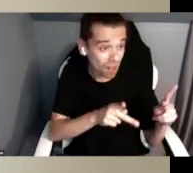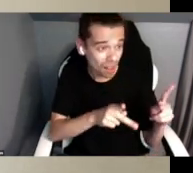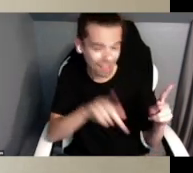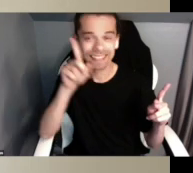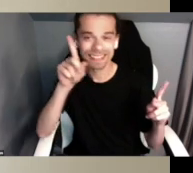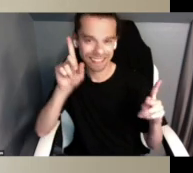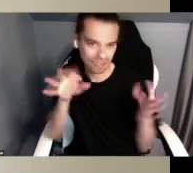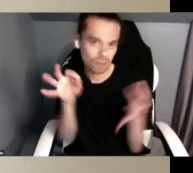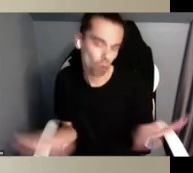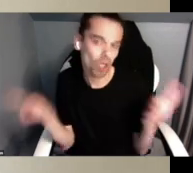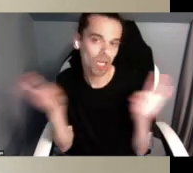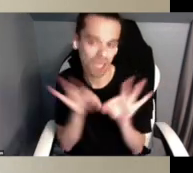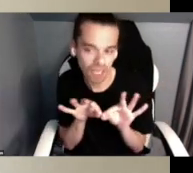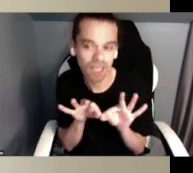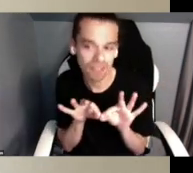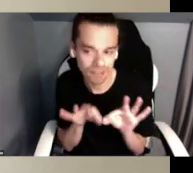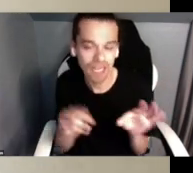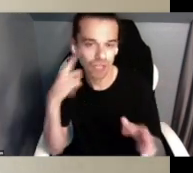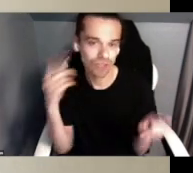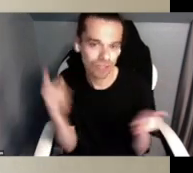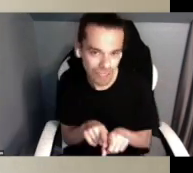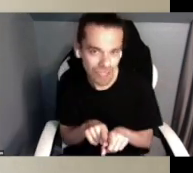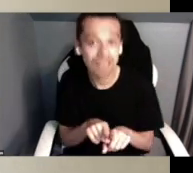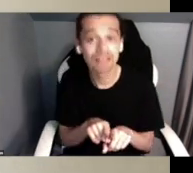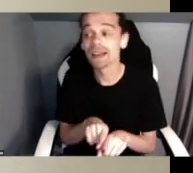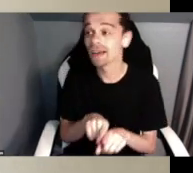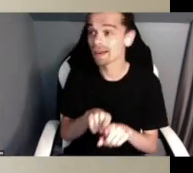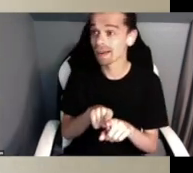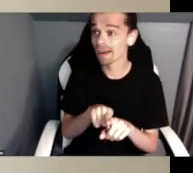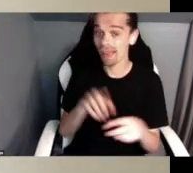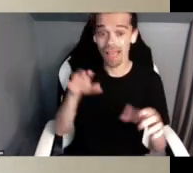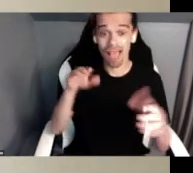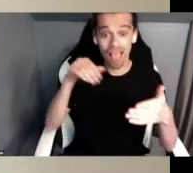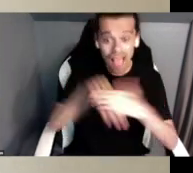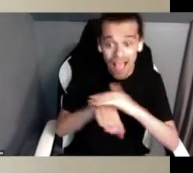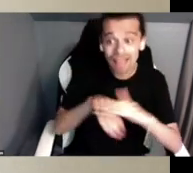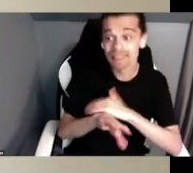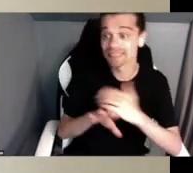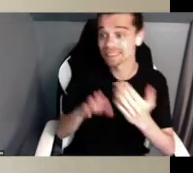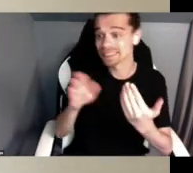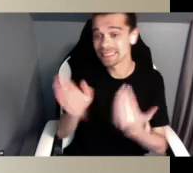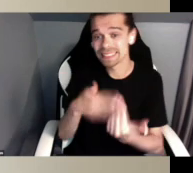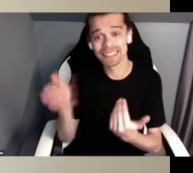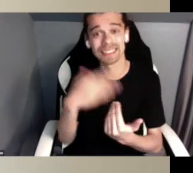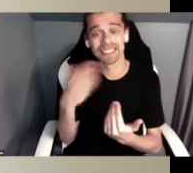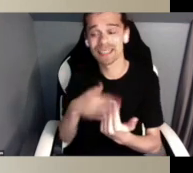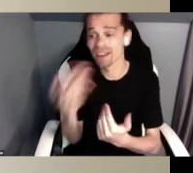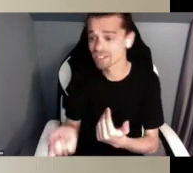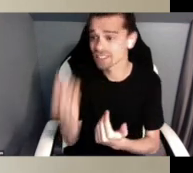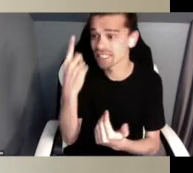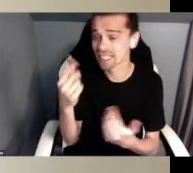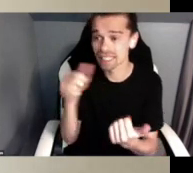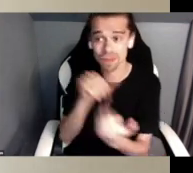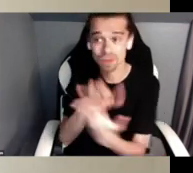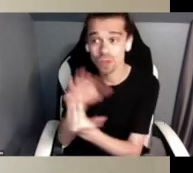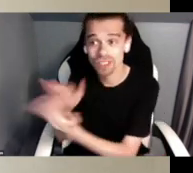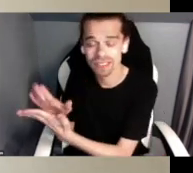providing findings in an accessible, easily digestible way. And then also outlining best practices,